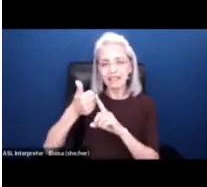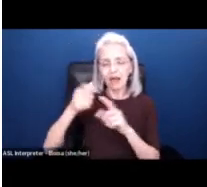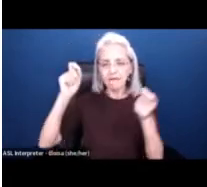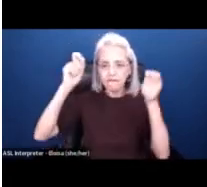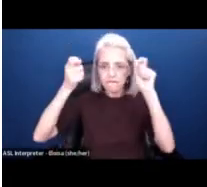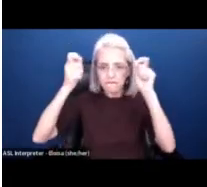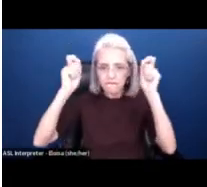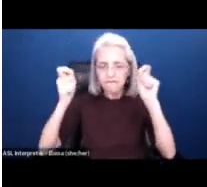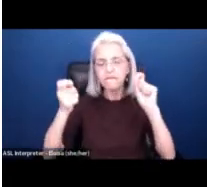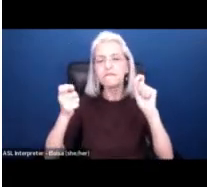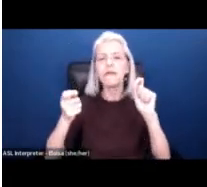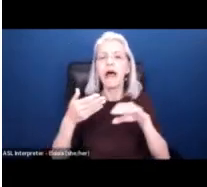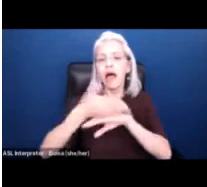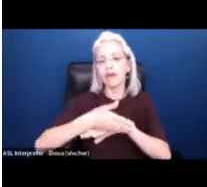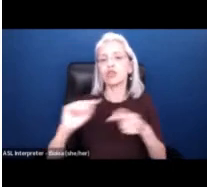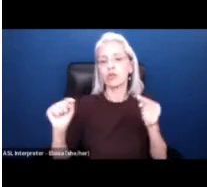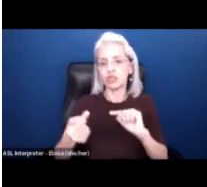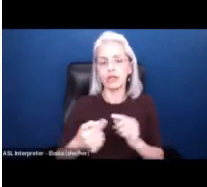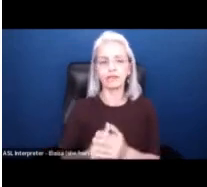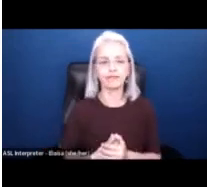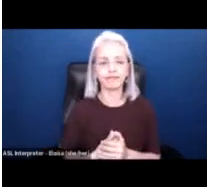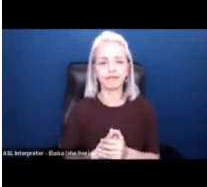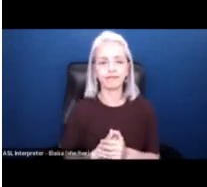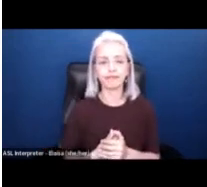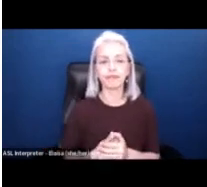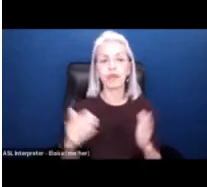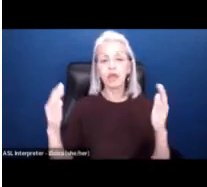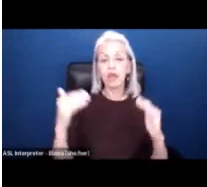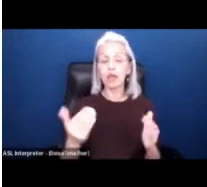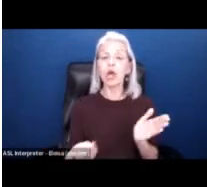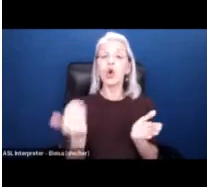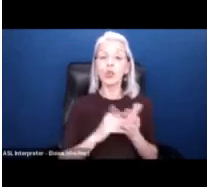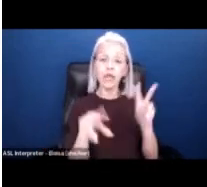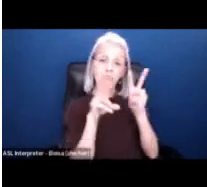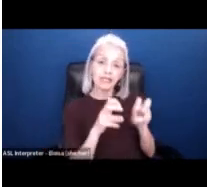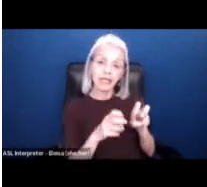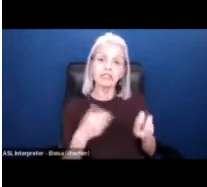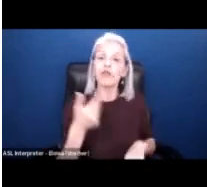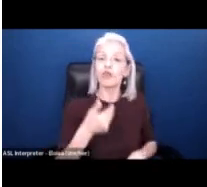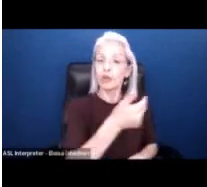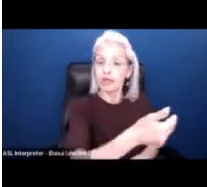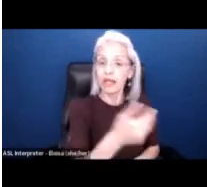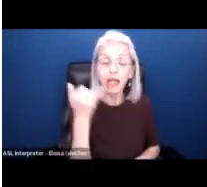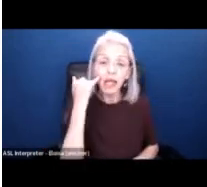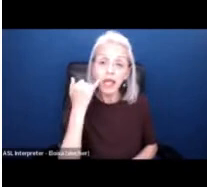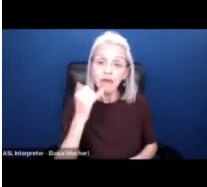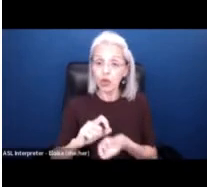after an injury reassessed frequently so whenever you make a change or start a new medication, assess their assess